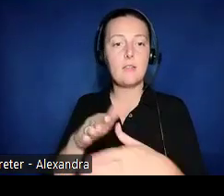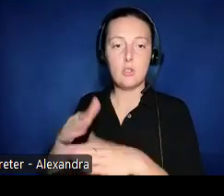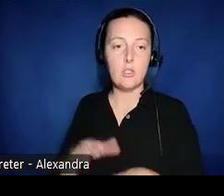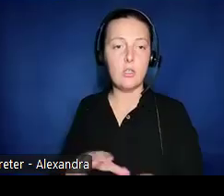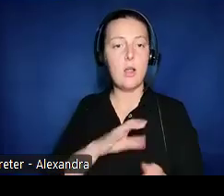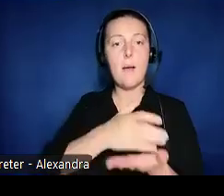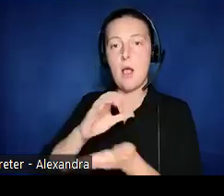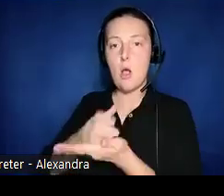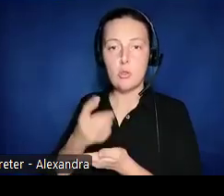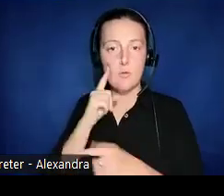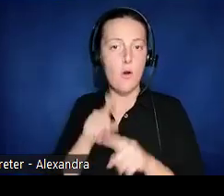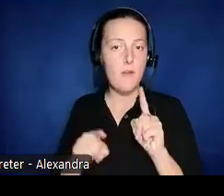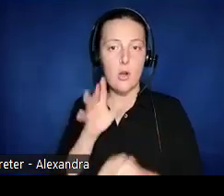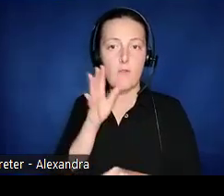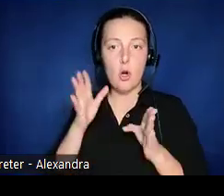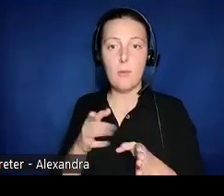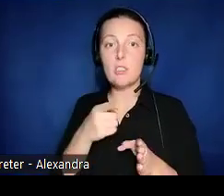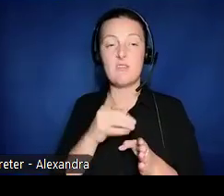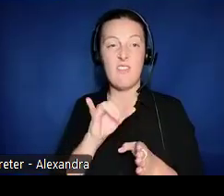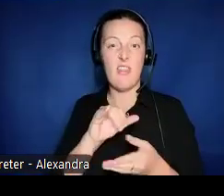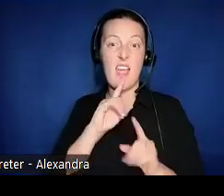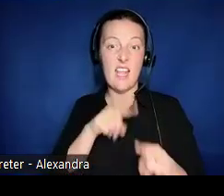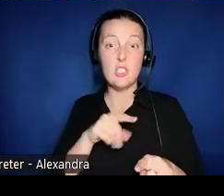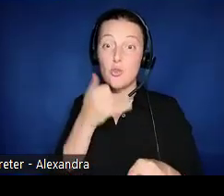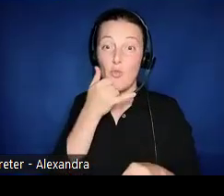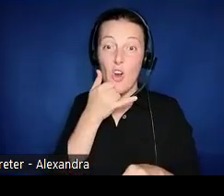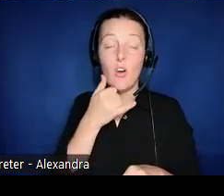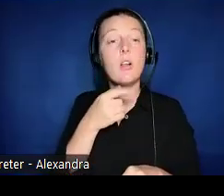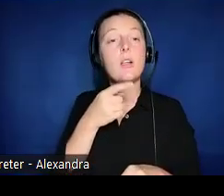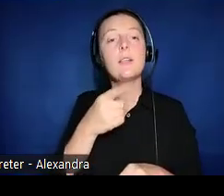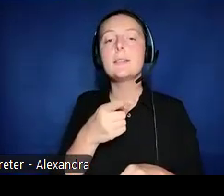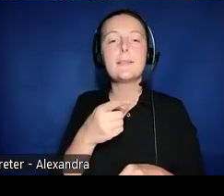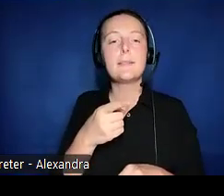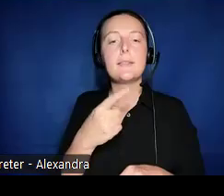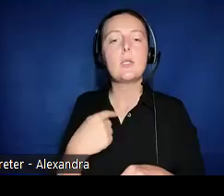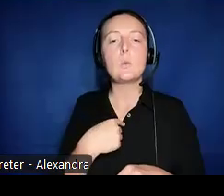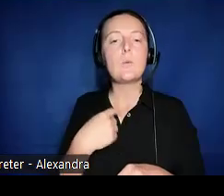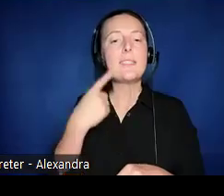because uh the Egyptians didn't have a way of writing down numbers uh with different places